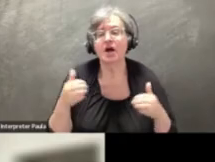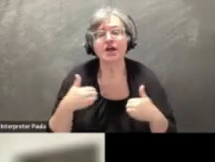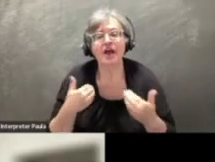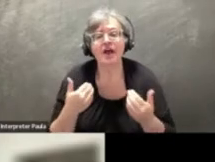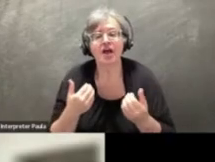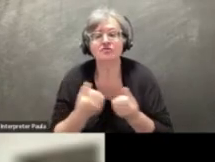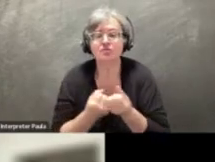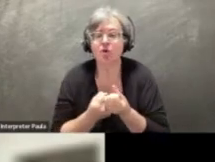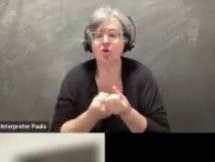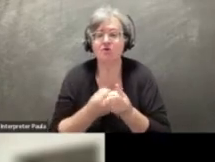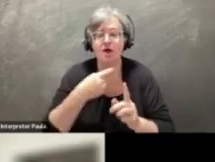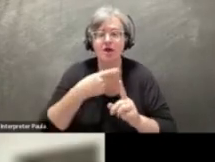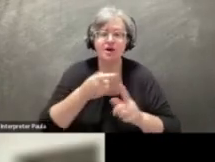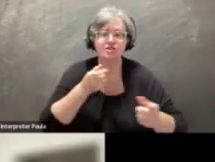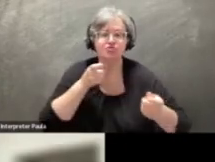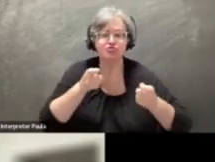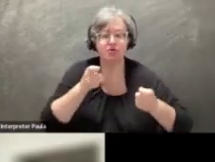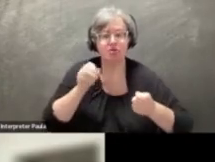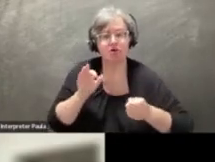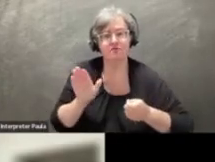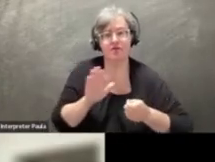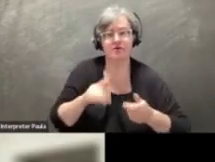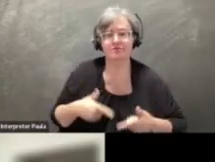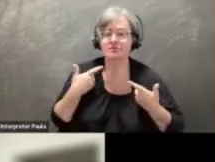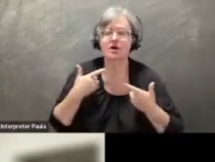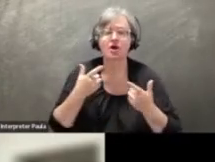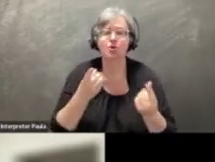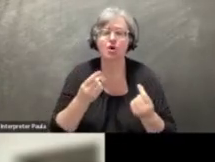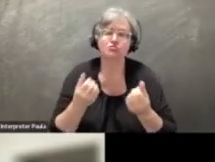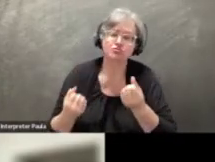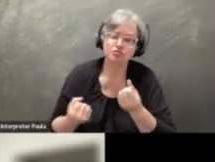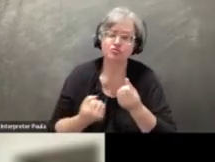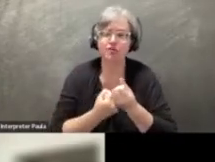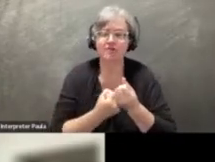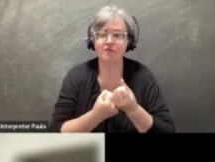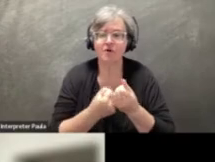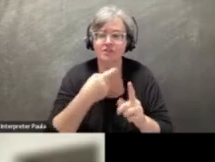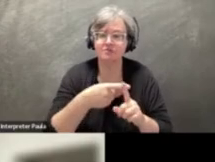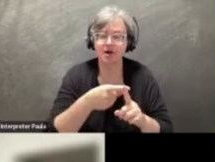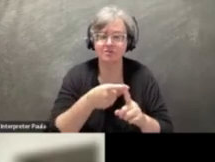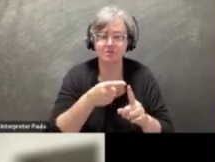control of their lives. And then what can we do to reinforce positive relationships? If we can focus on those three